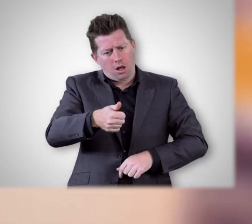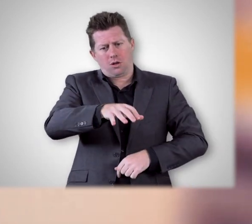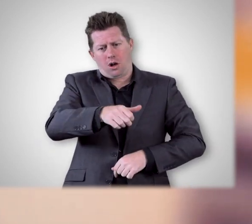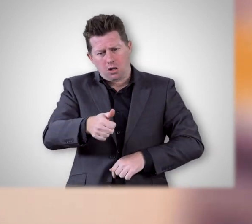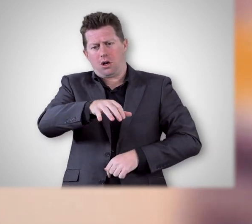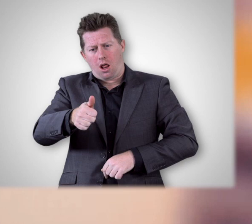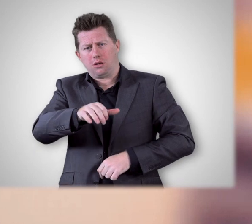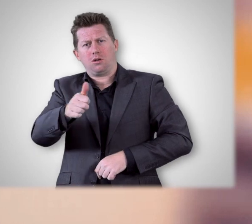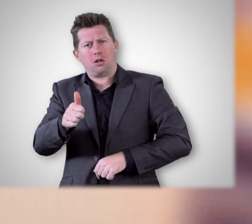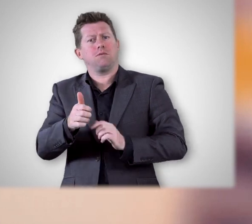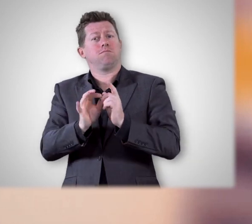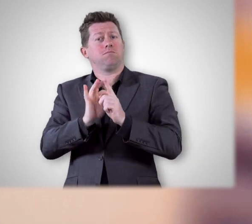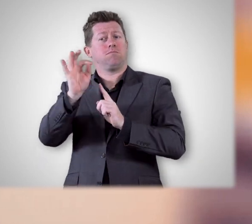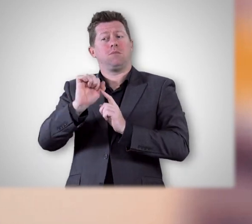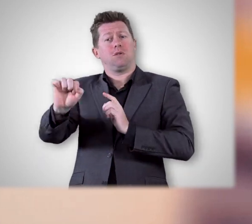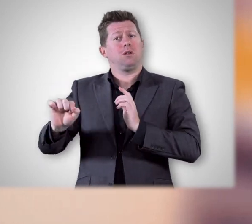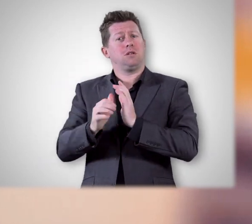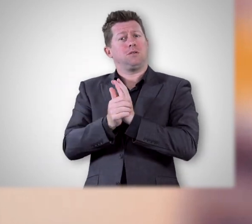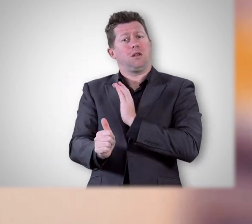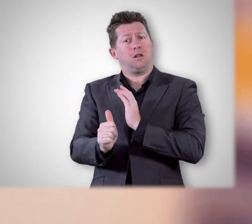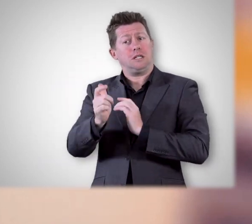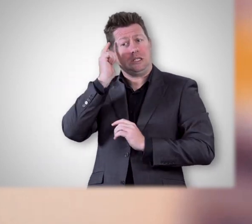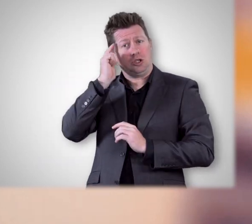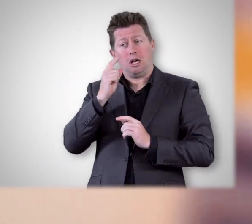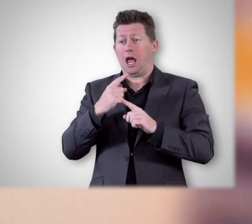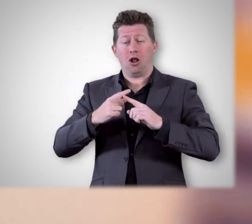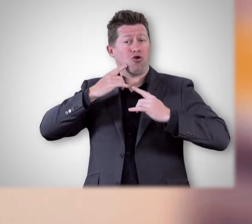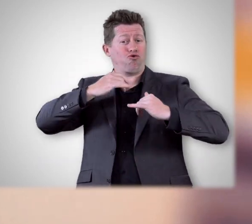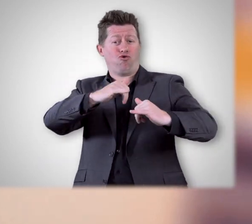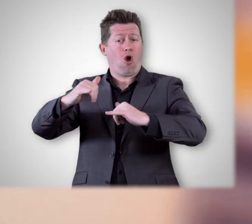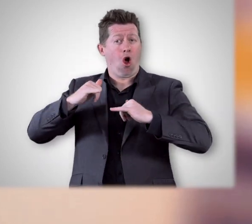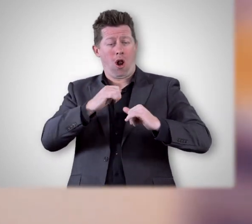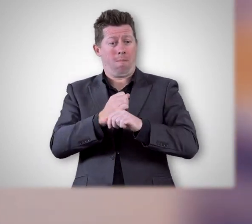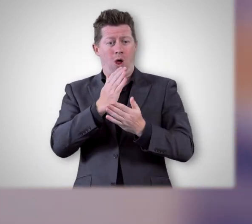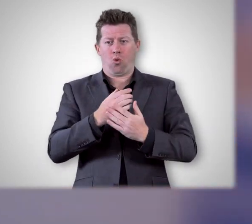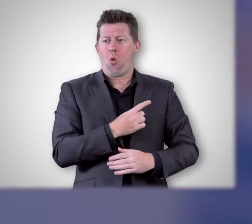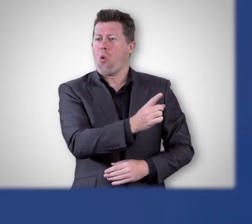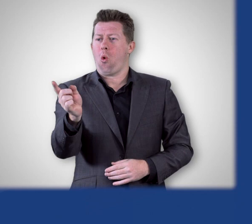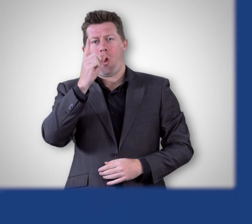teacher capabilities, and also trialling these features to make it easy for everyone to use.